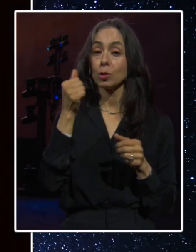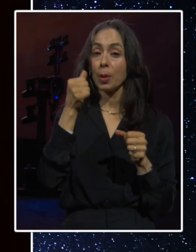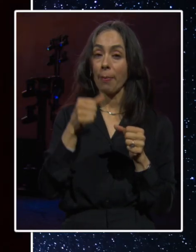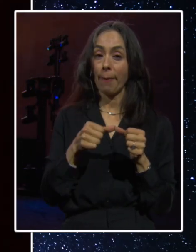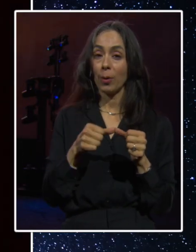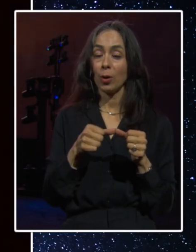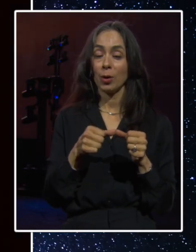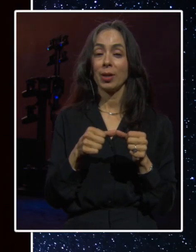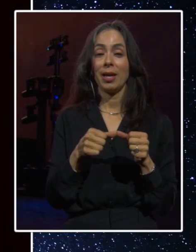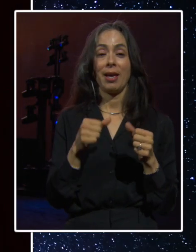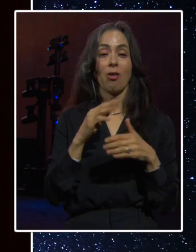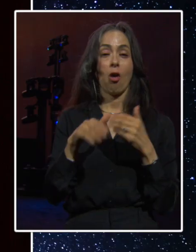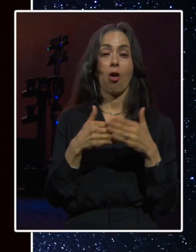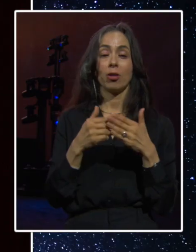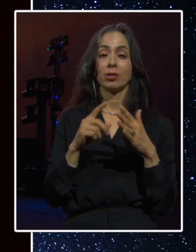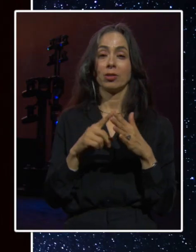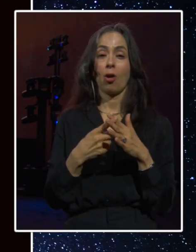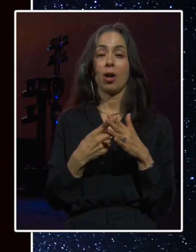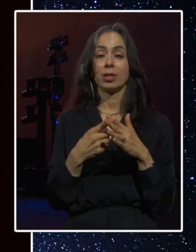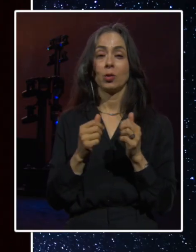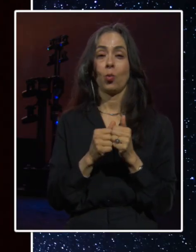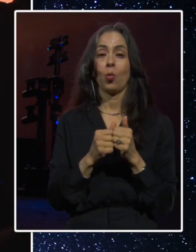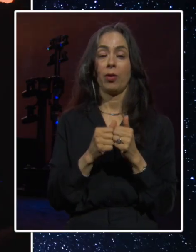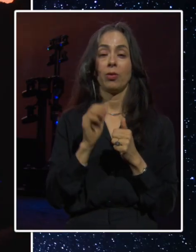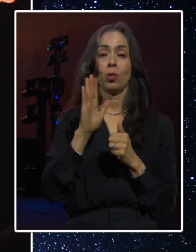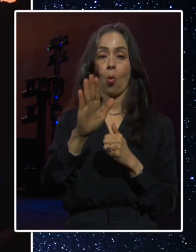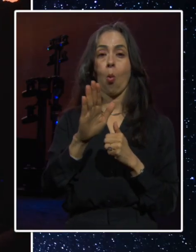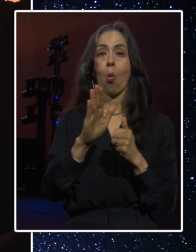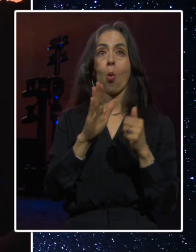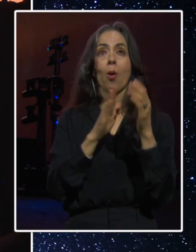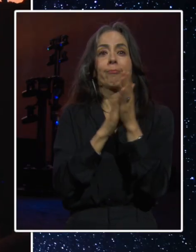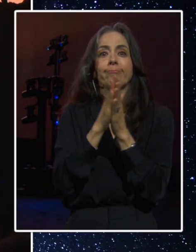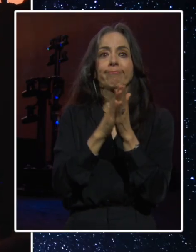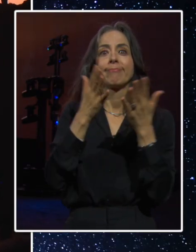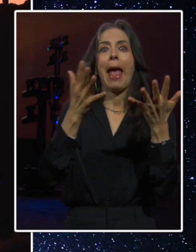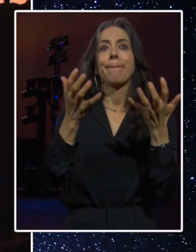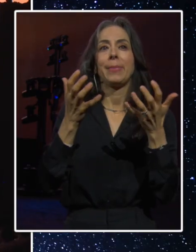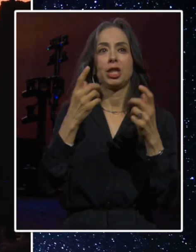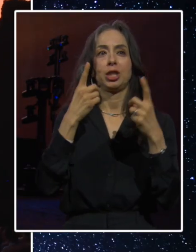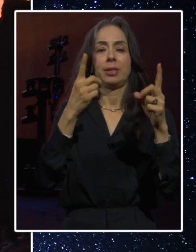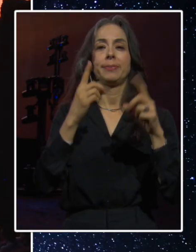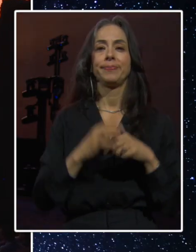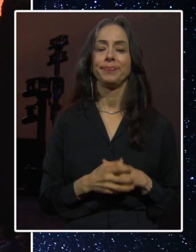Because, remember, it all starts with your ambition.